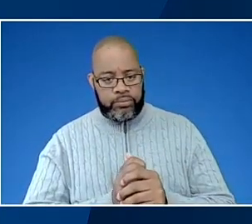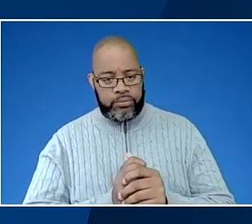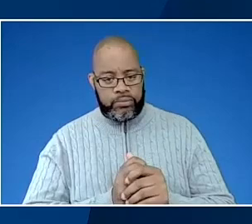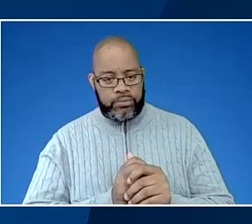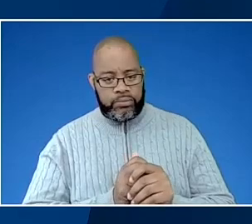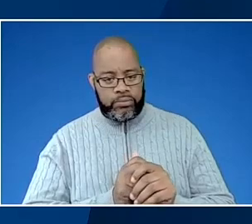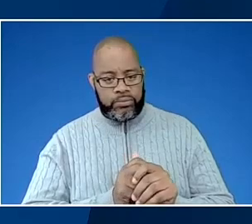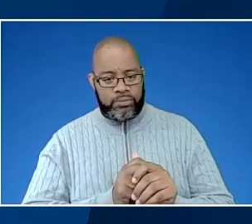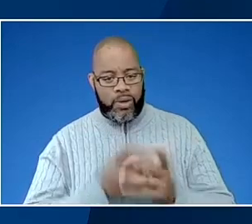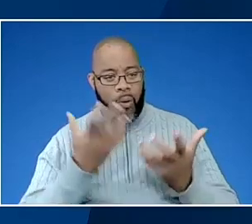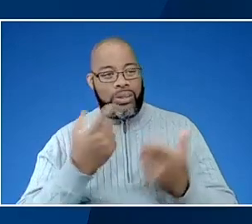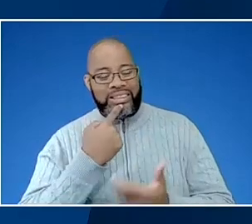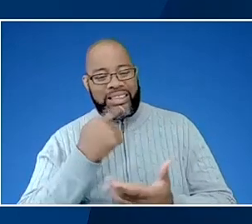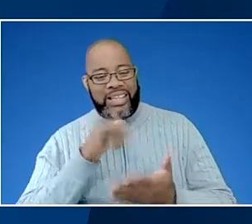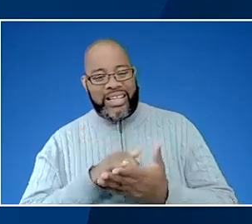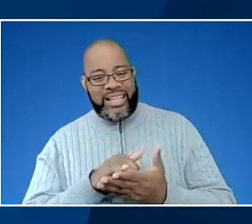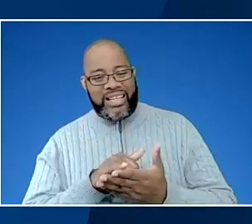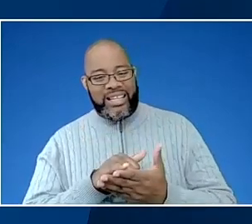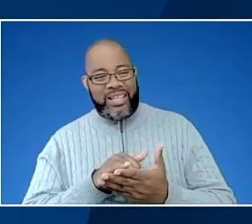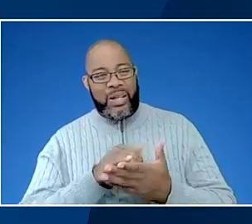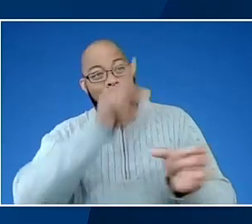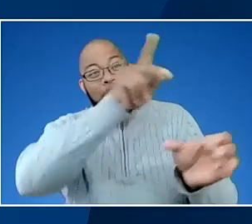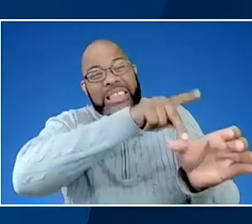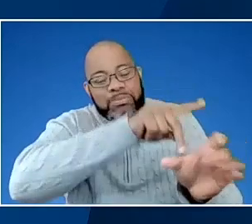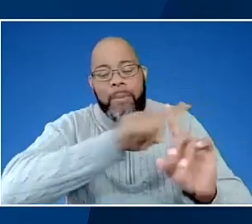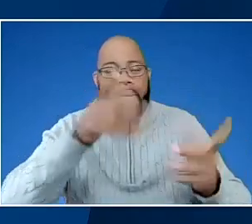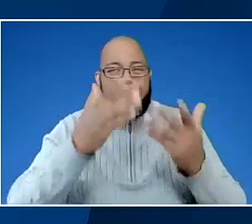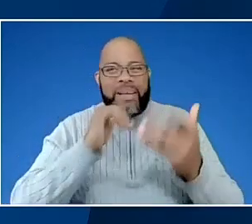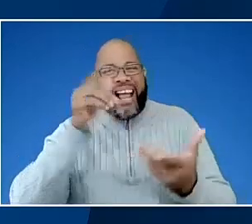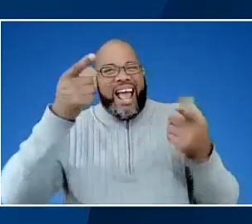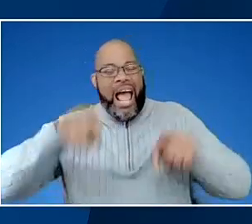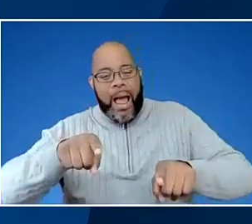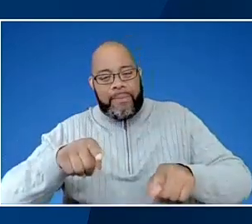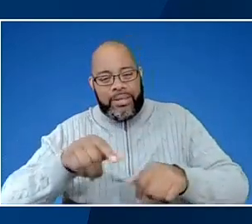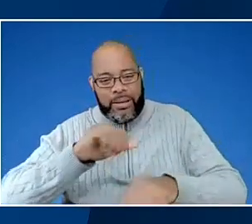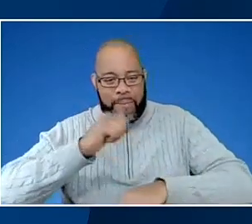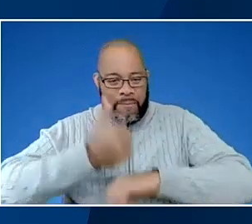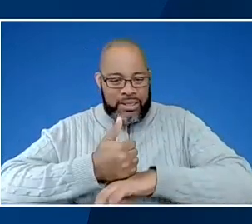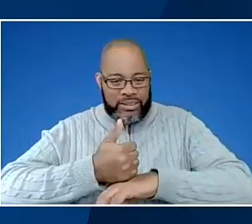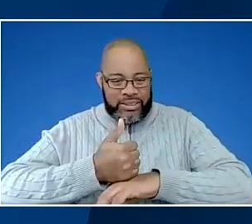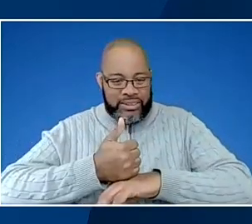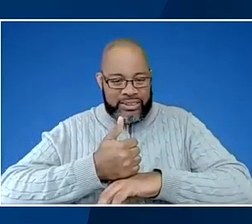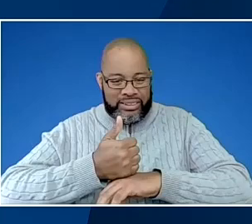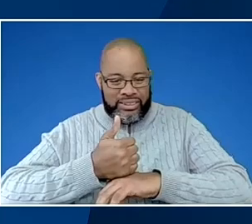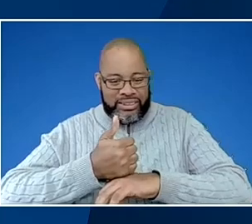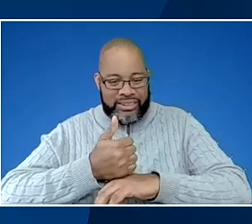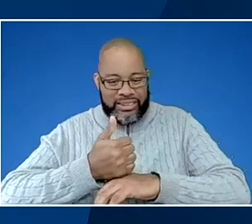wanting to say the verb participate, but that may not happen based- verbal participation may not happen unless